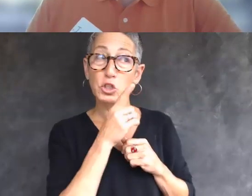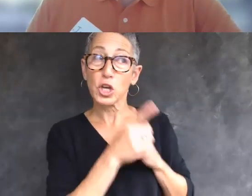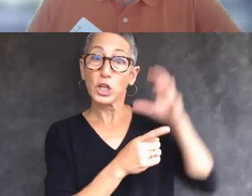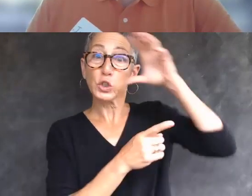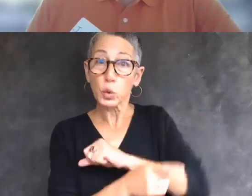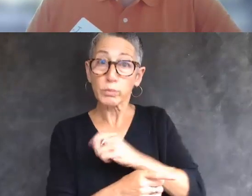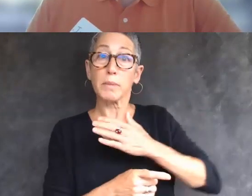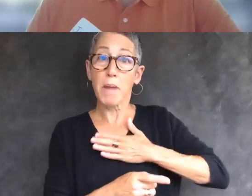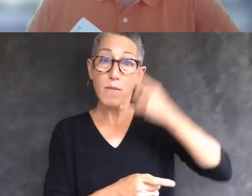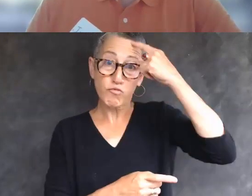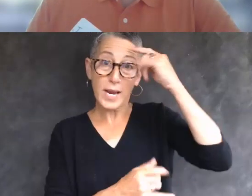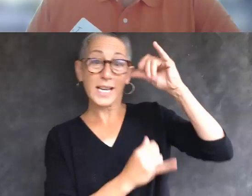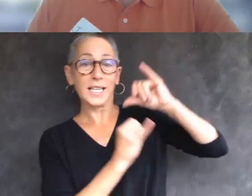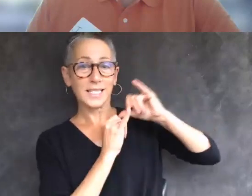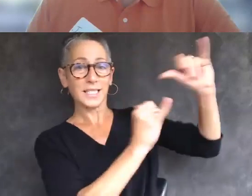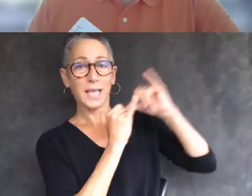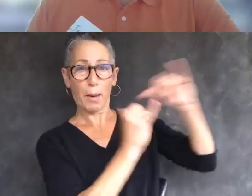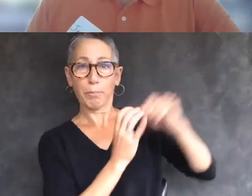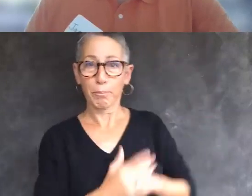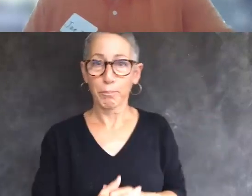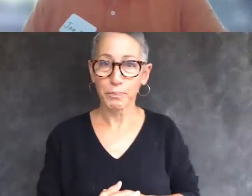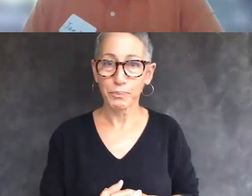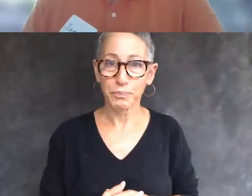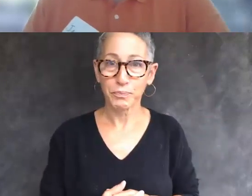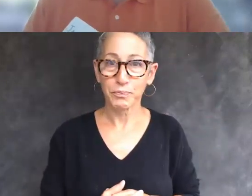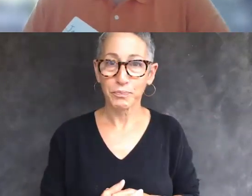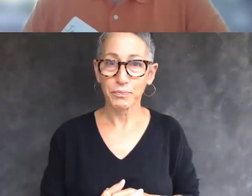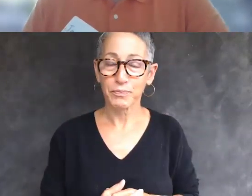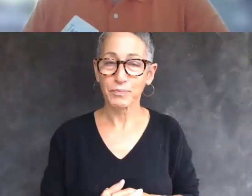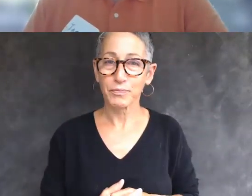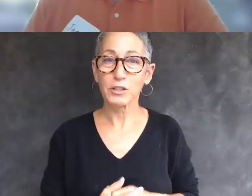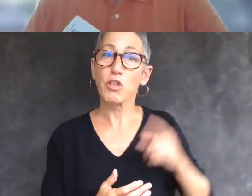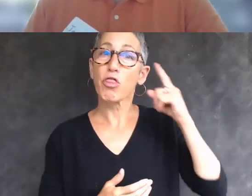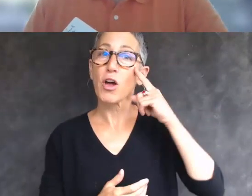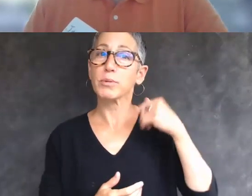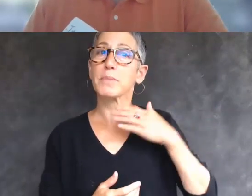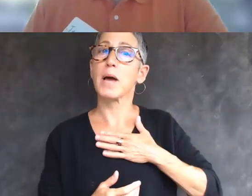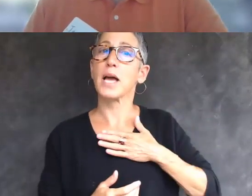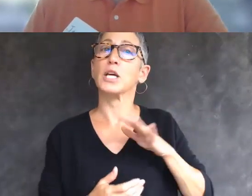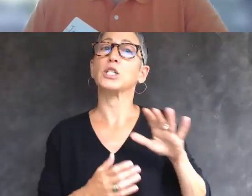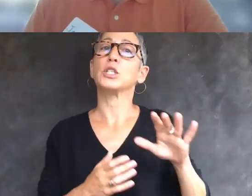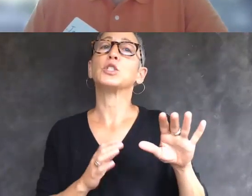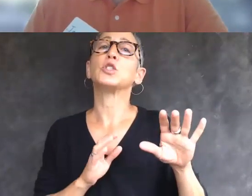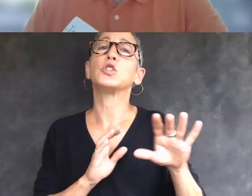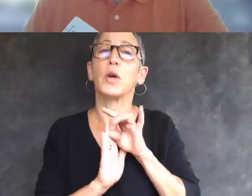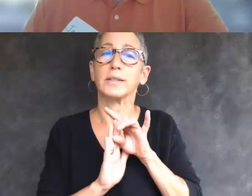that if I wasn't showing a certain amount of ability, it was because of my choice. It was because I wanted to be defiant instead of this is just